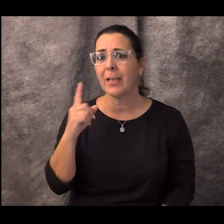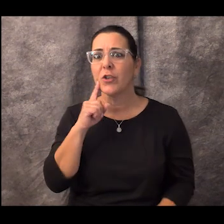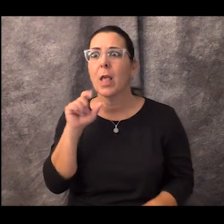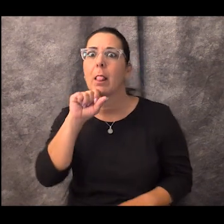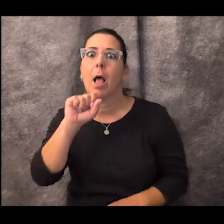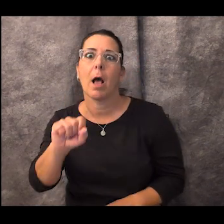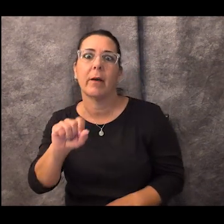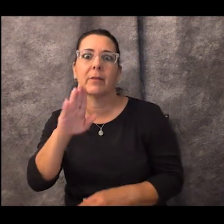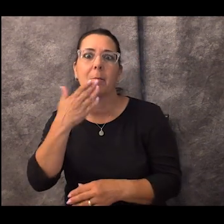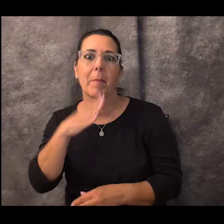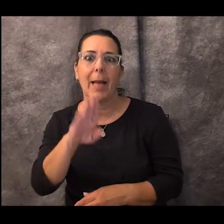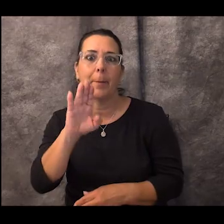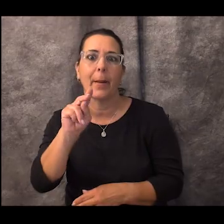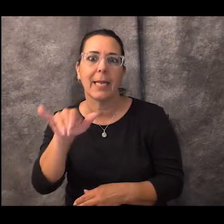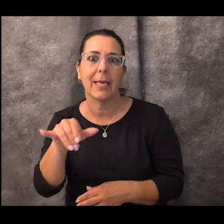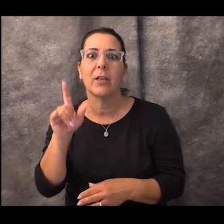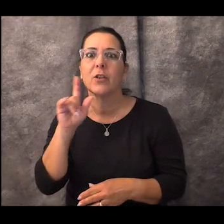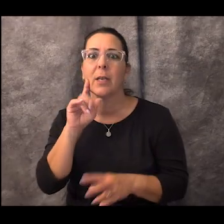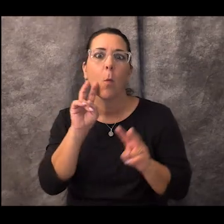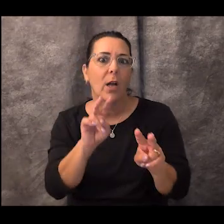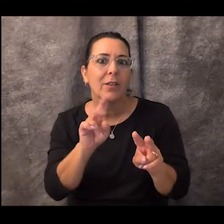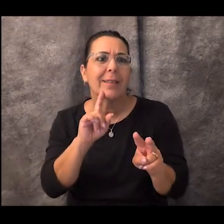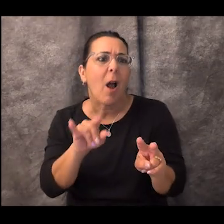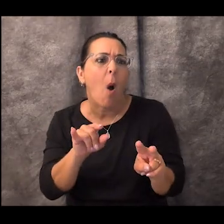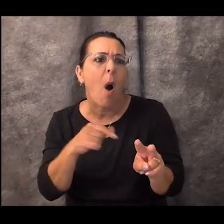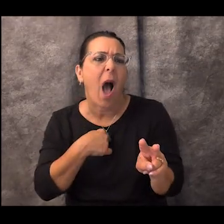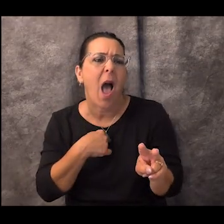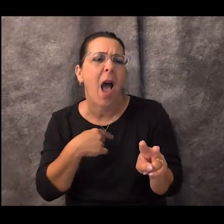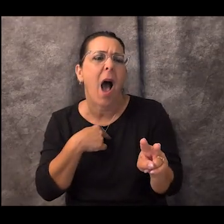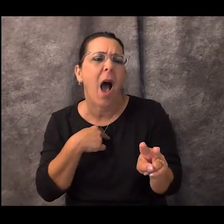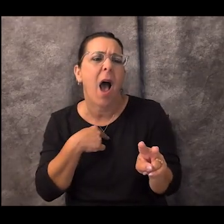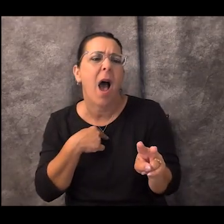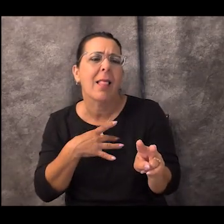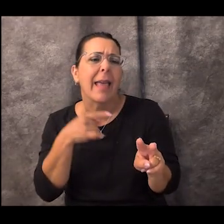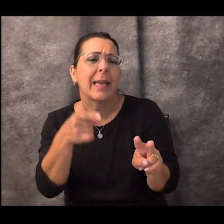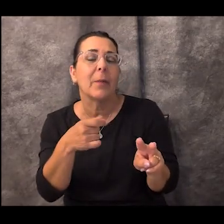She dances and she says, "Ay ay," like him. And she stares at the screen.